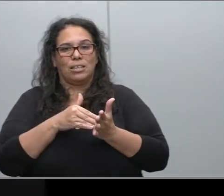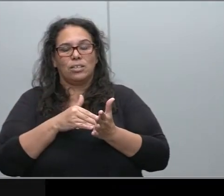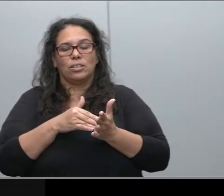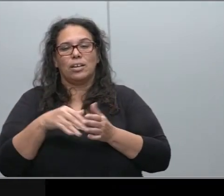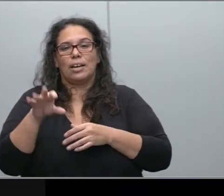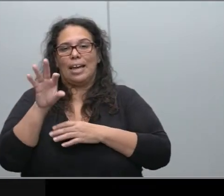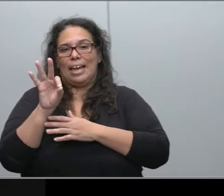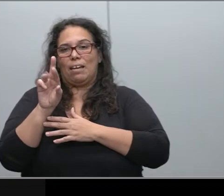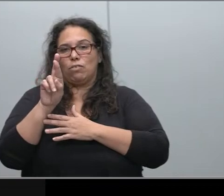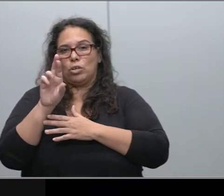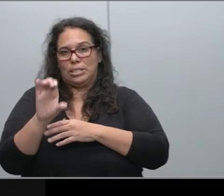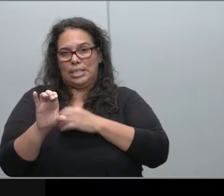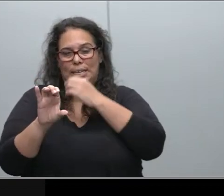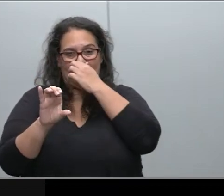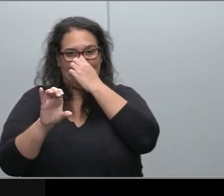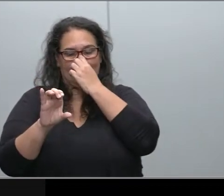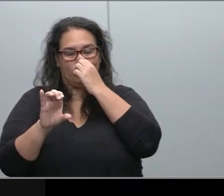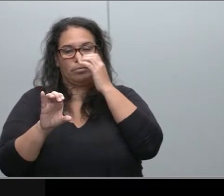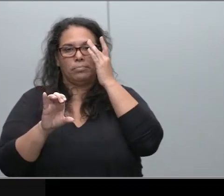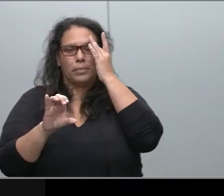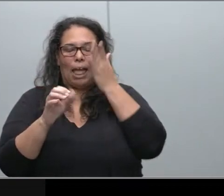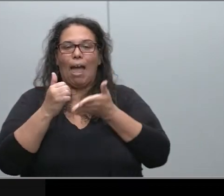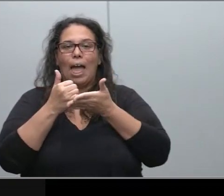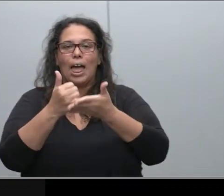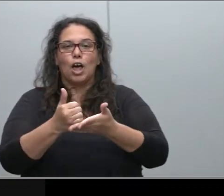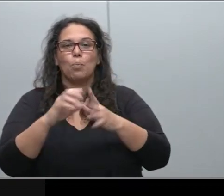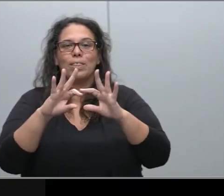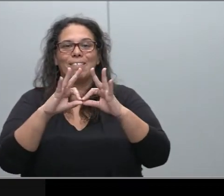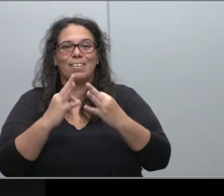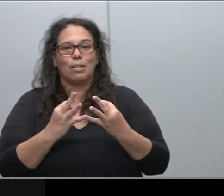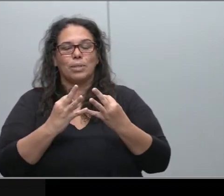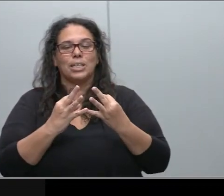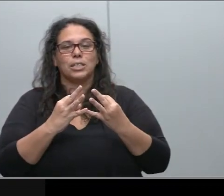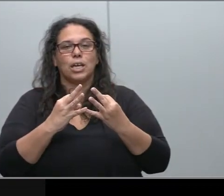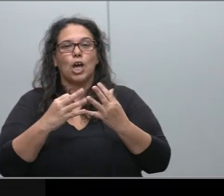of school, there was a focus on SEL in our classrooms K-12.